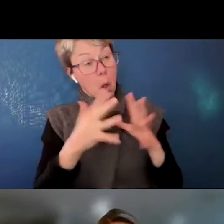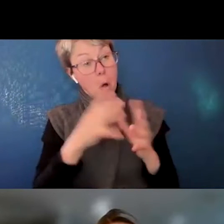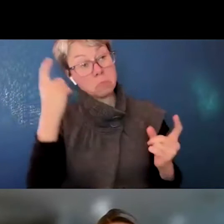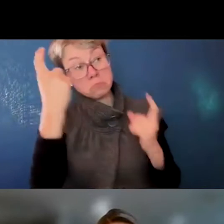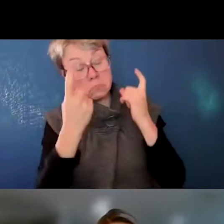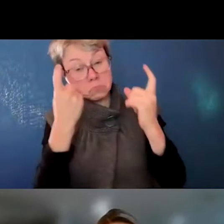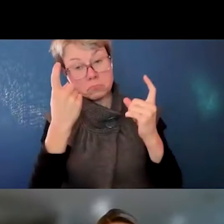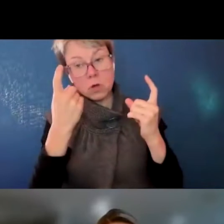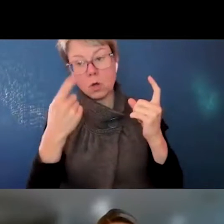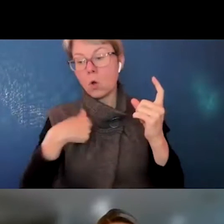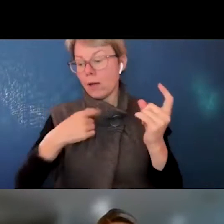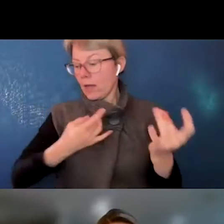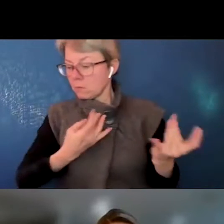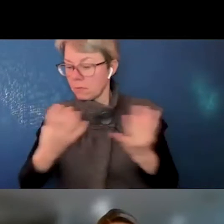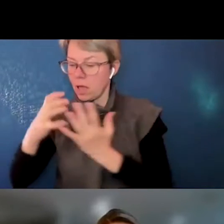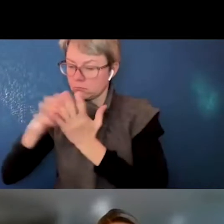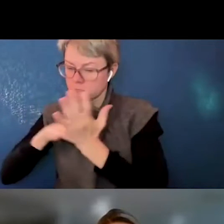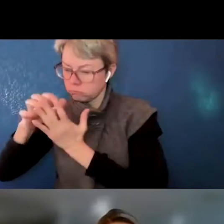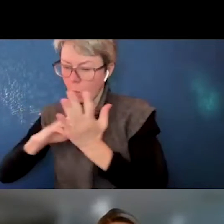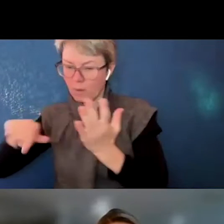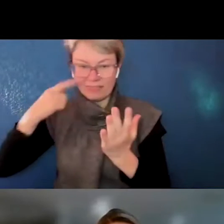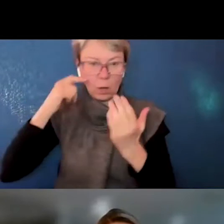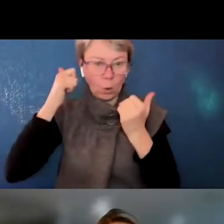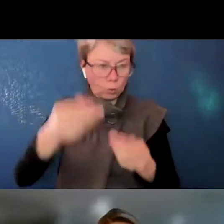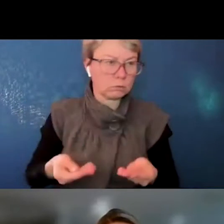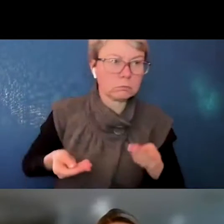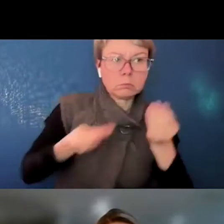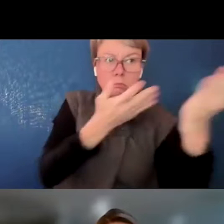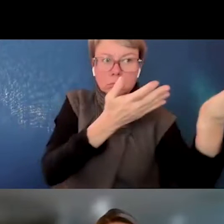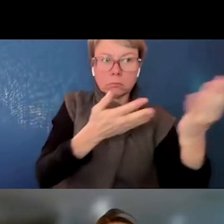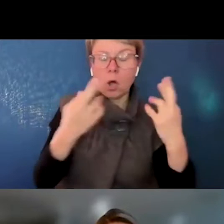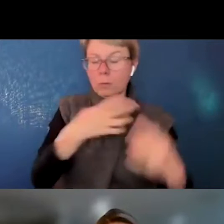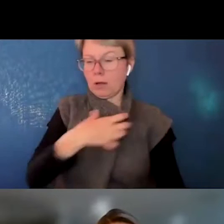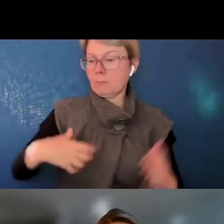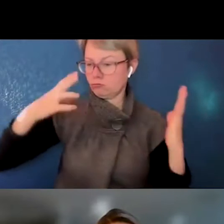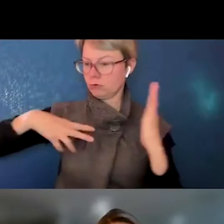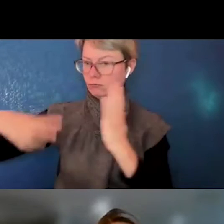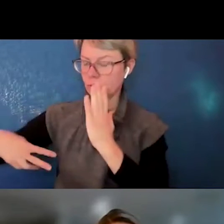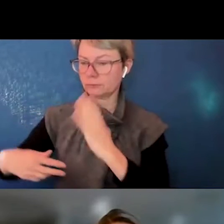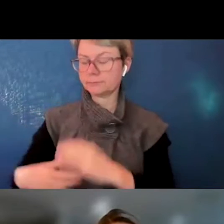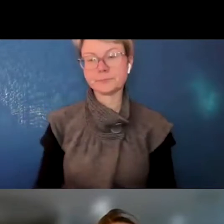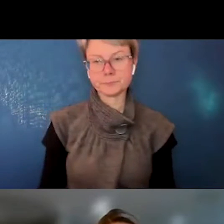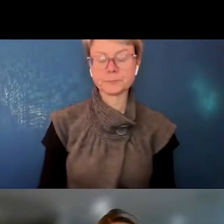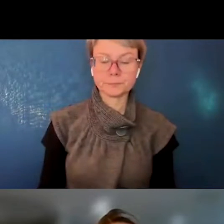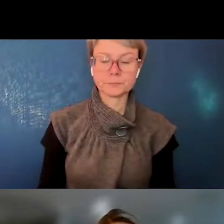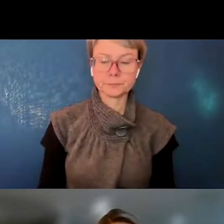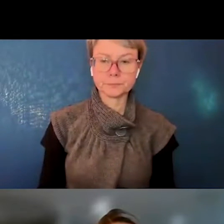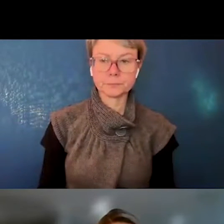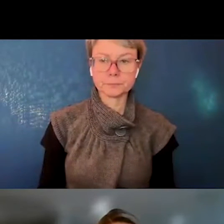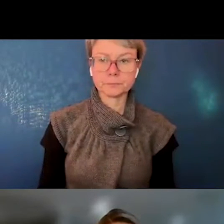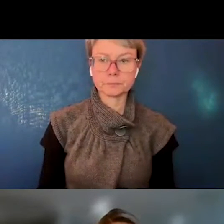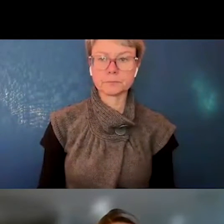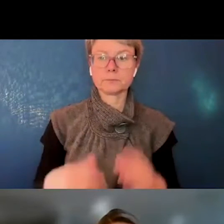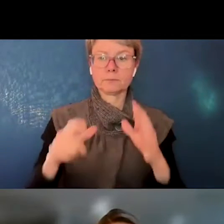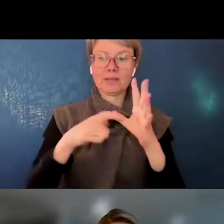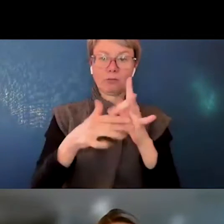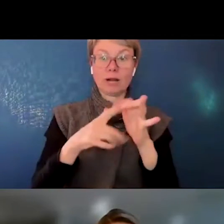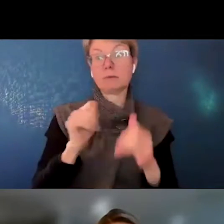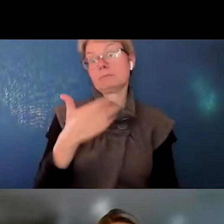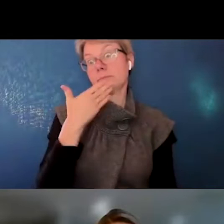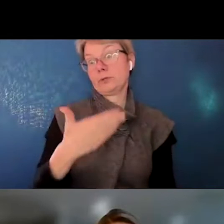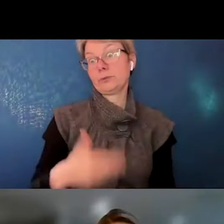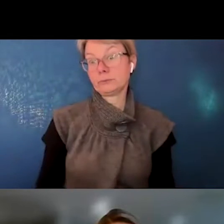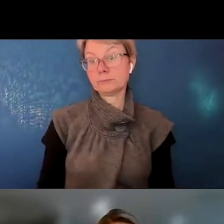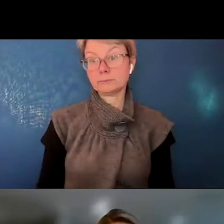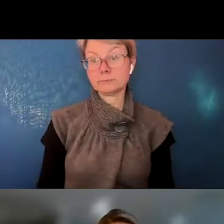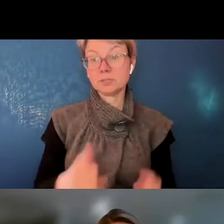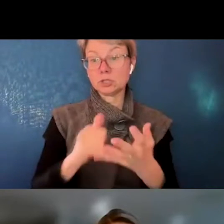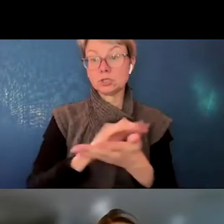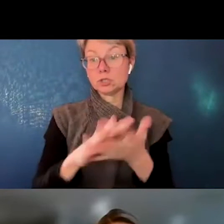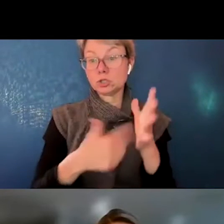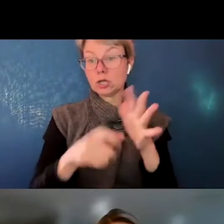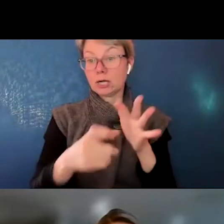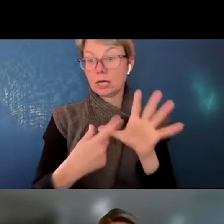prepare some submissions for law reform as well great thank you so much um sha um a question